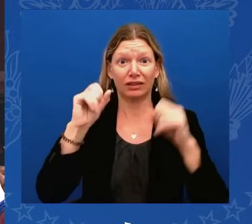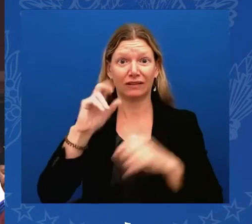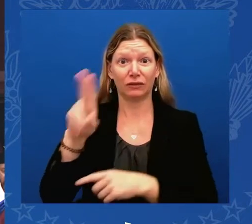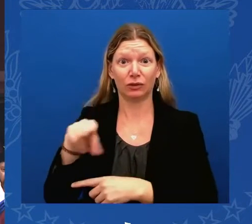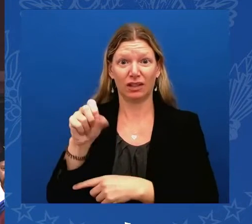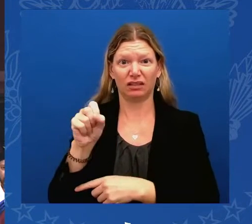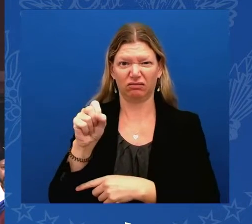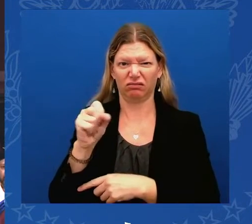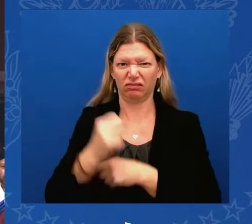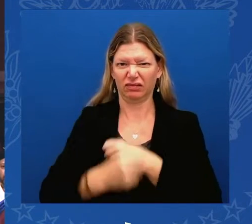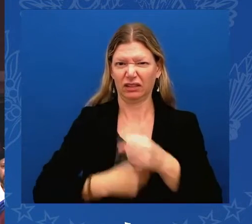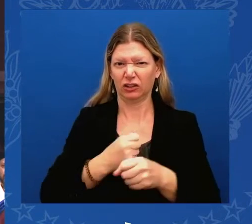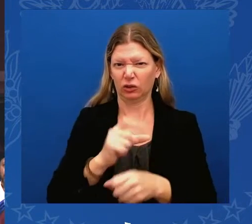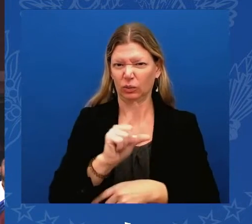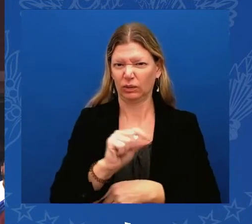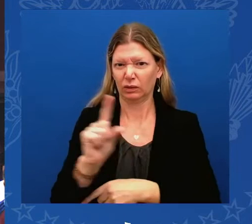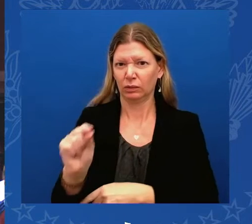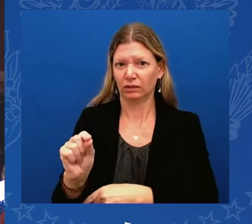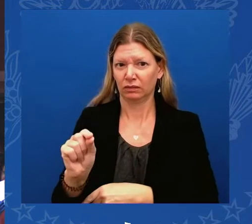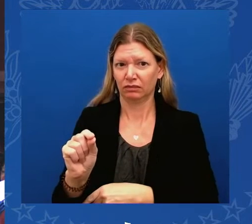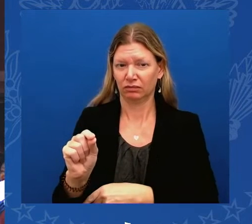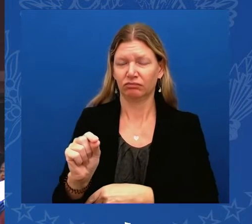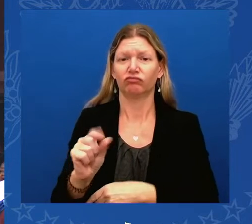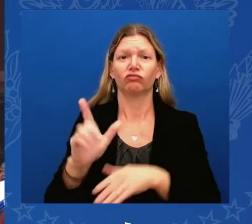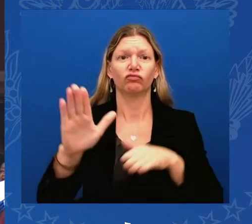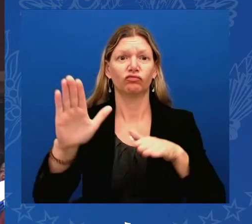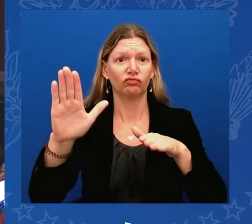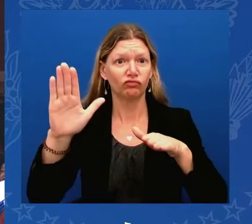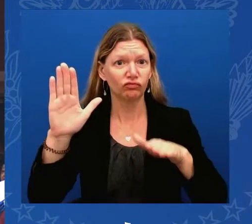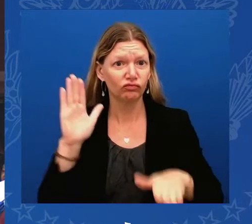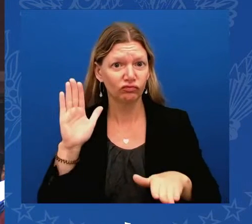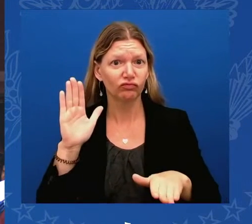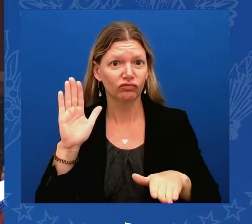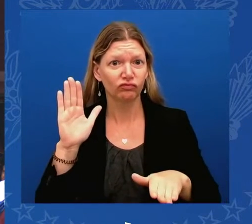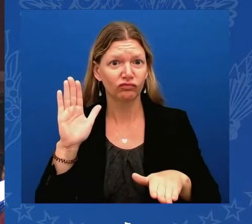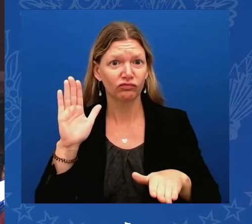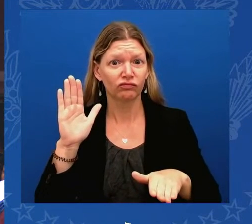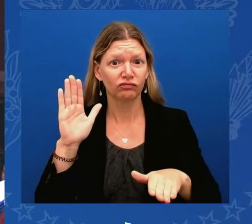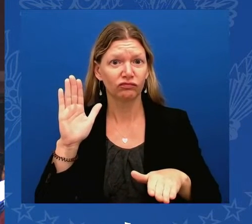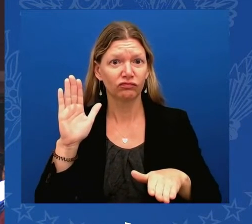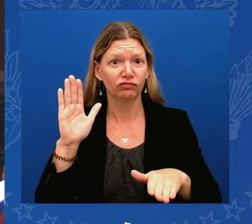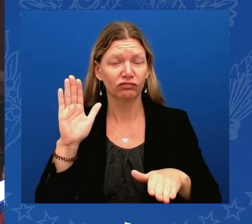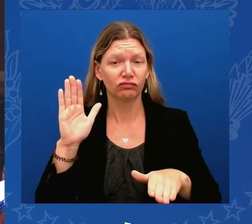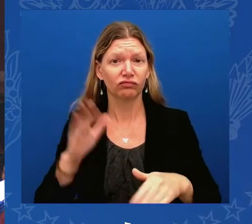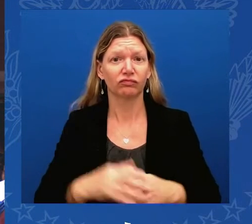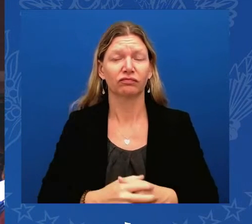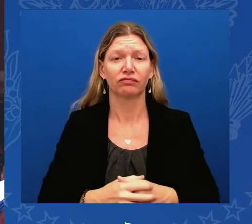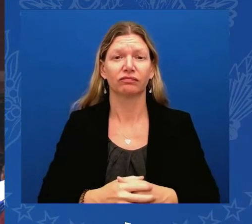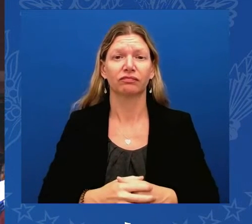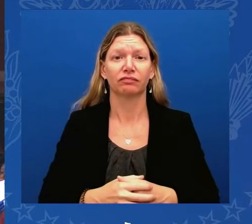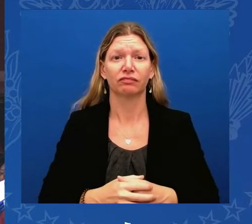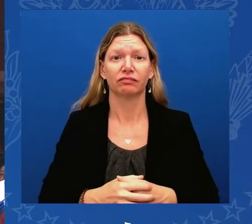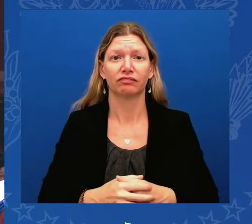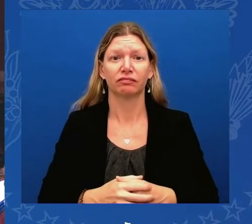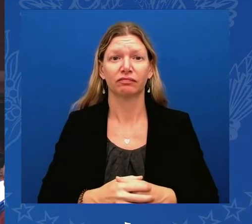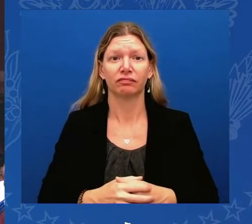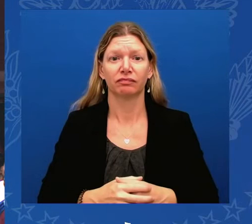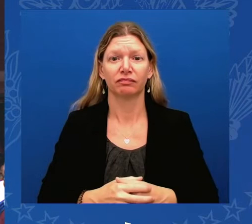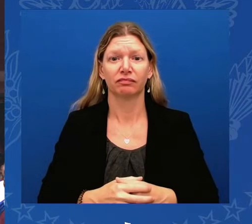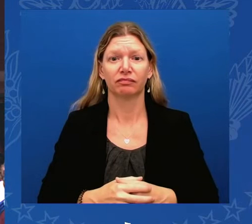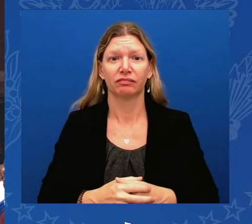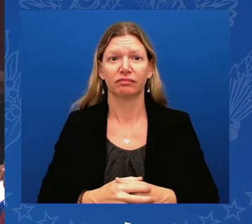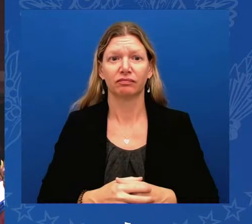and sworn in office in January of 2021.